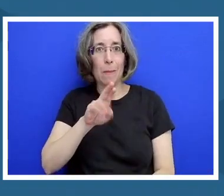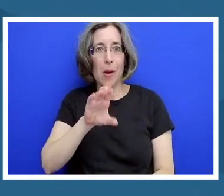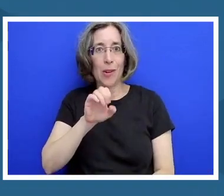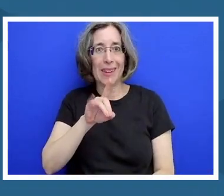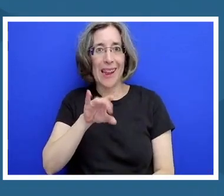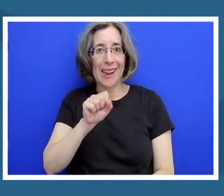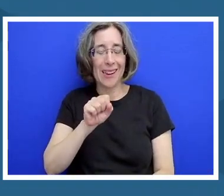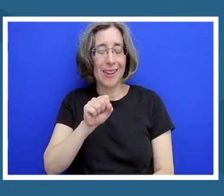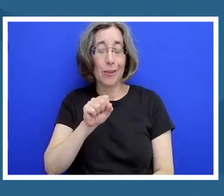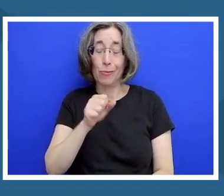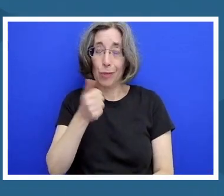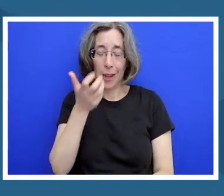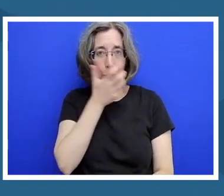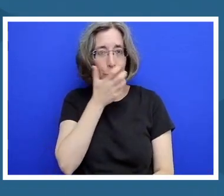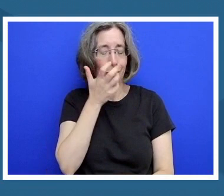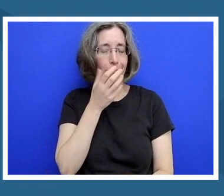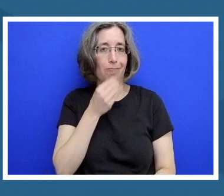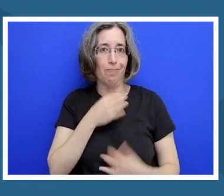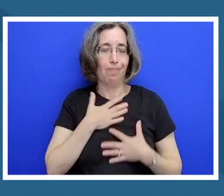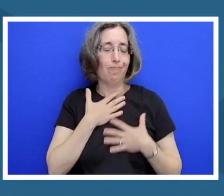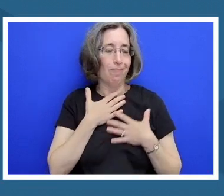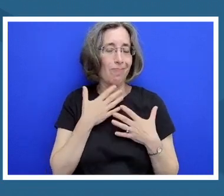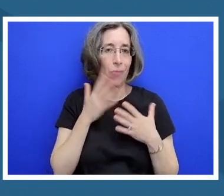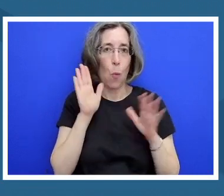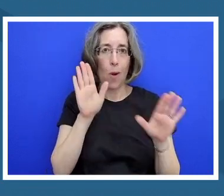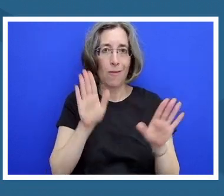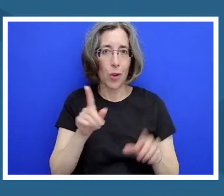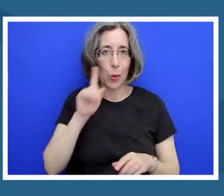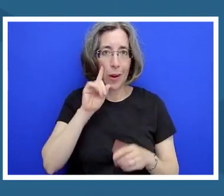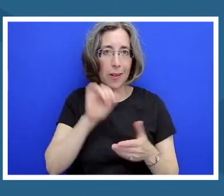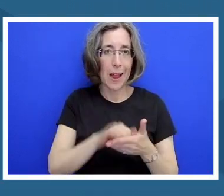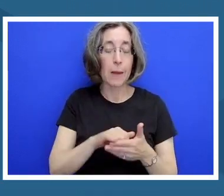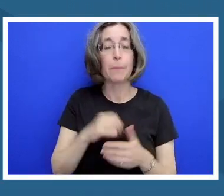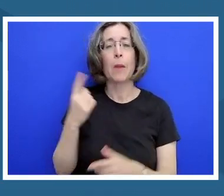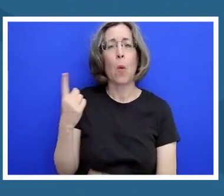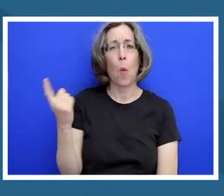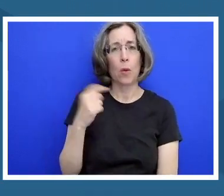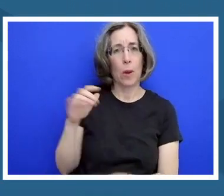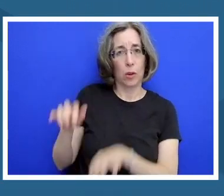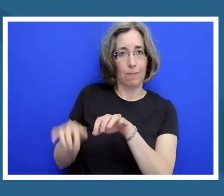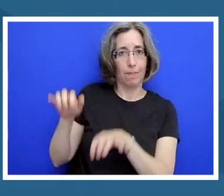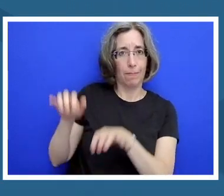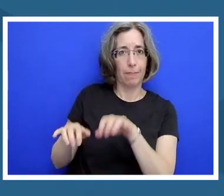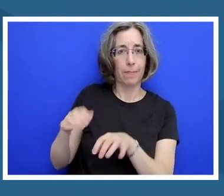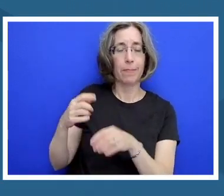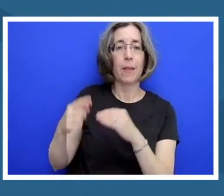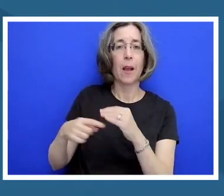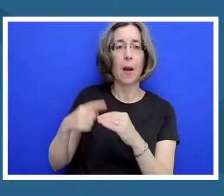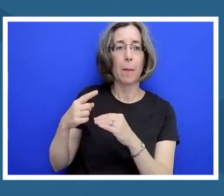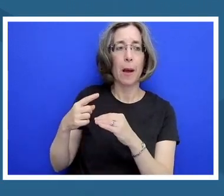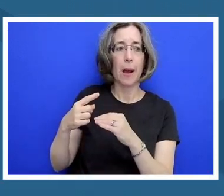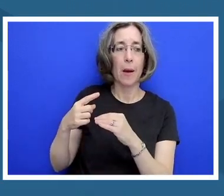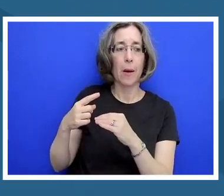previously um at the start when we were imagining other worlds about